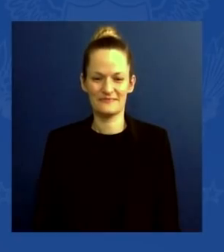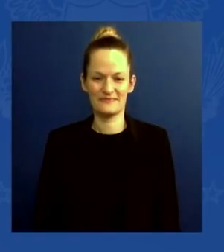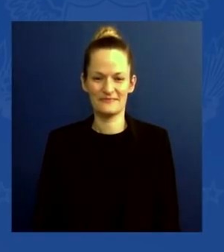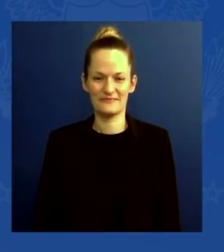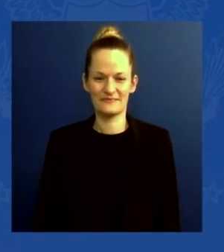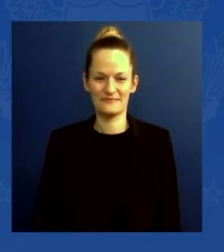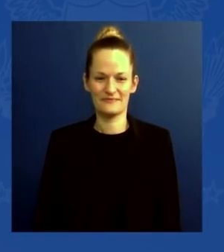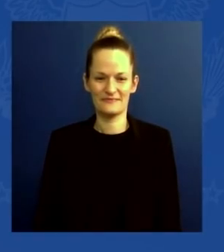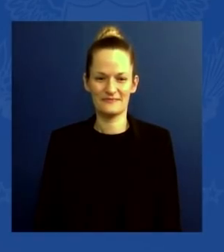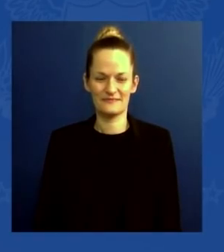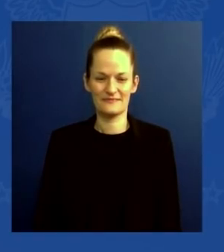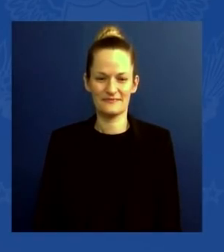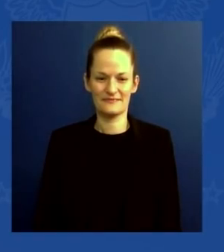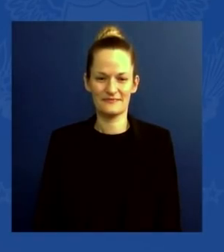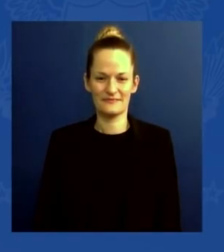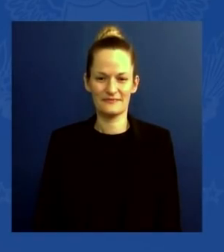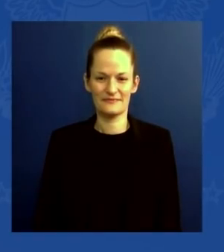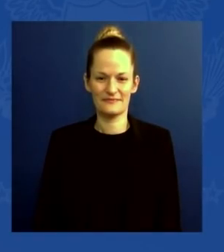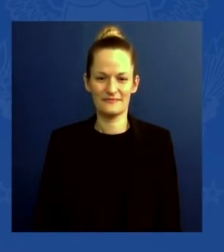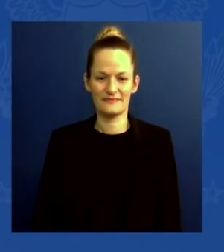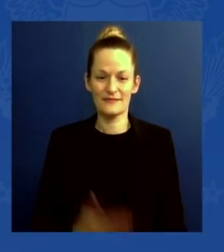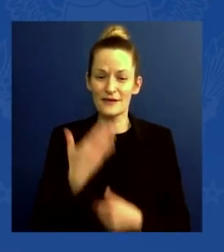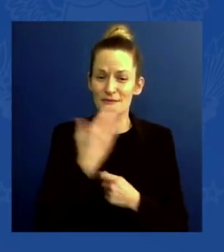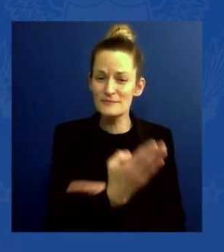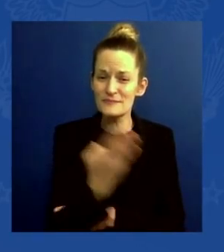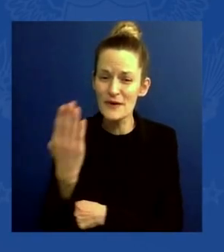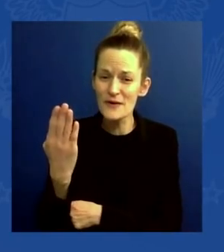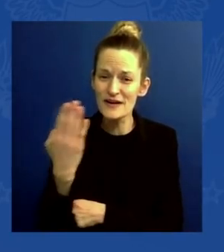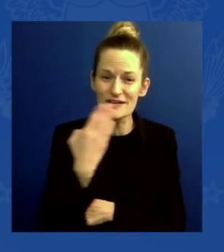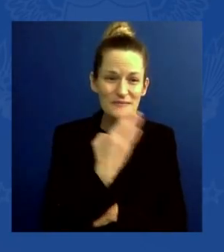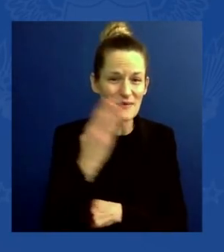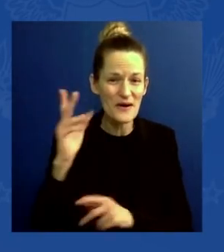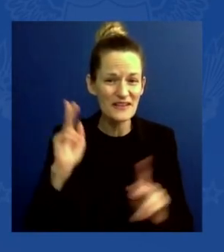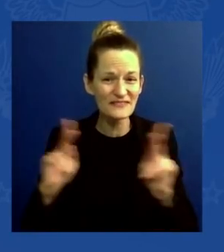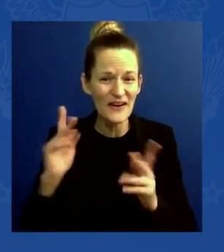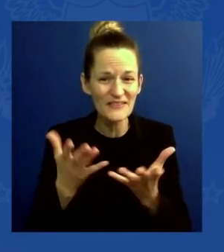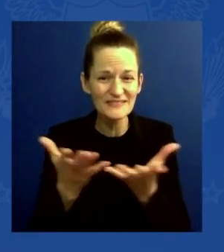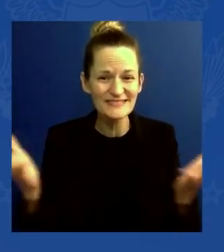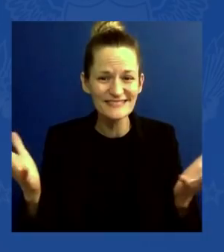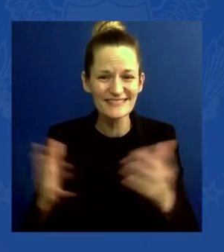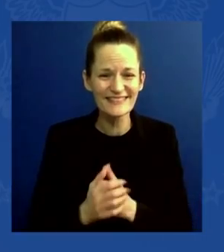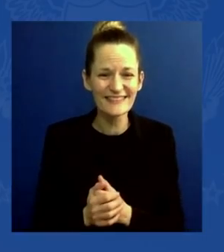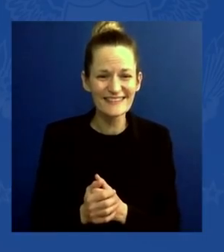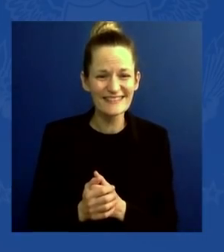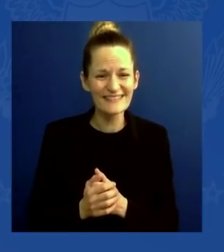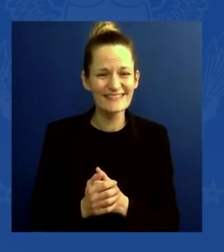The President: Good morning, folks. Well, finally: Infrastructure Week.